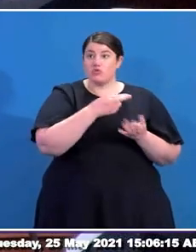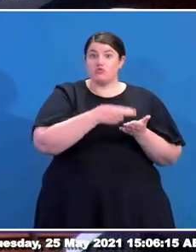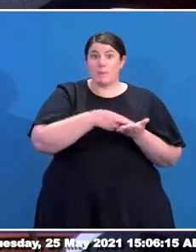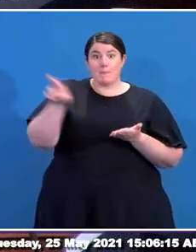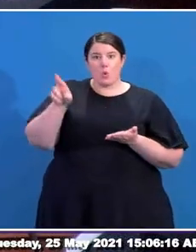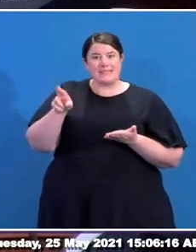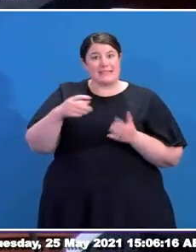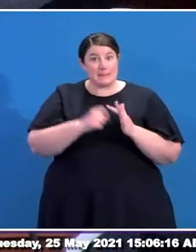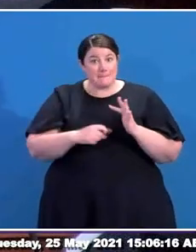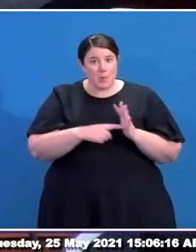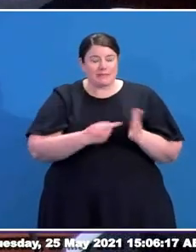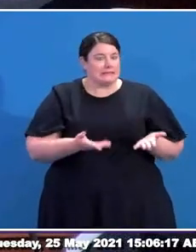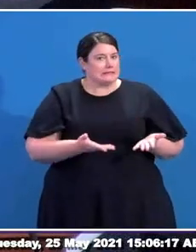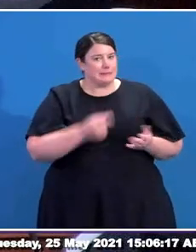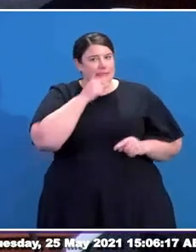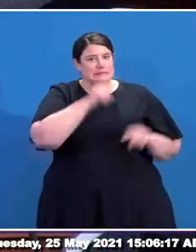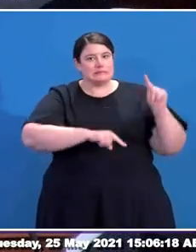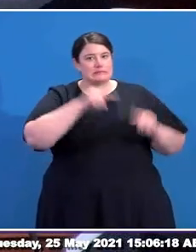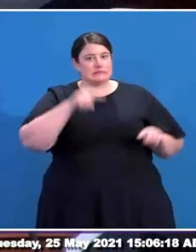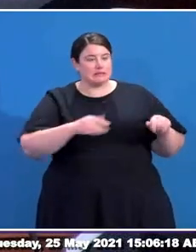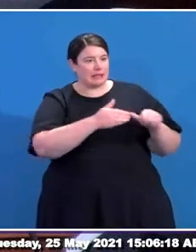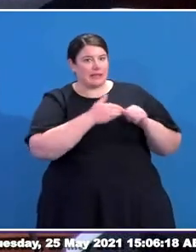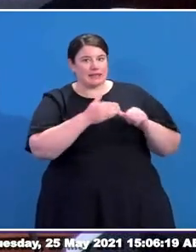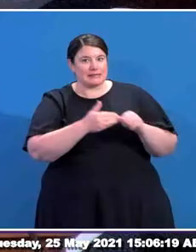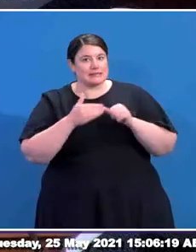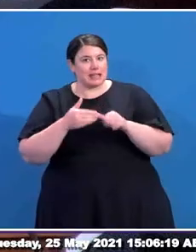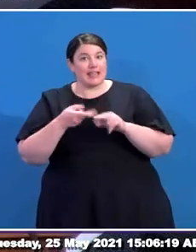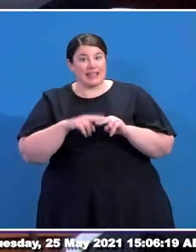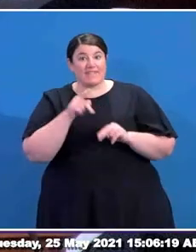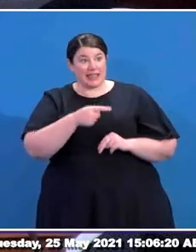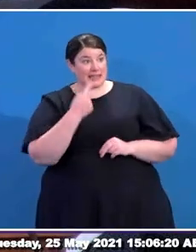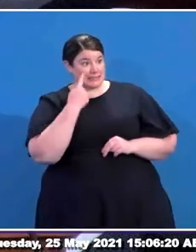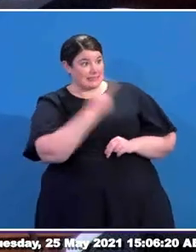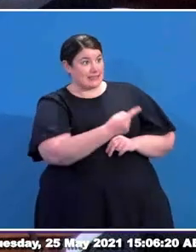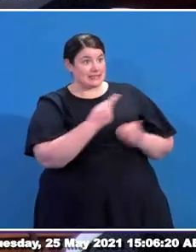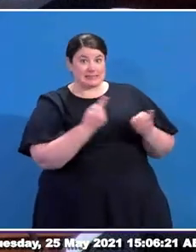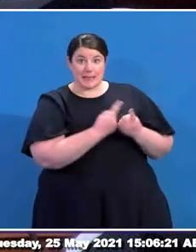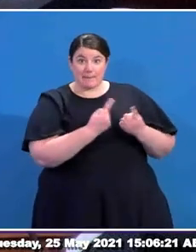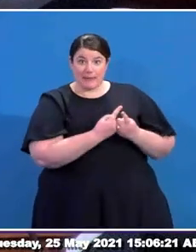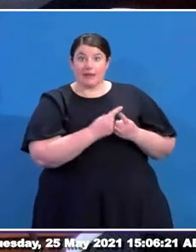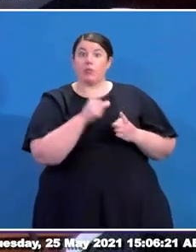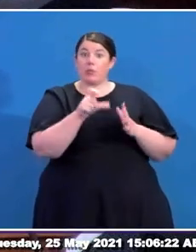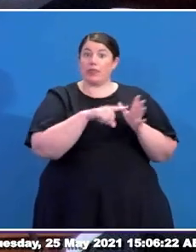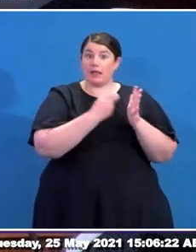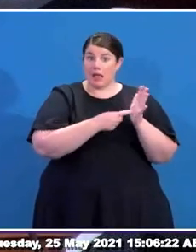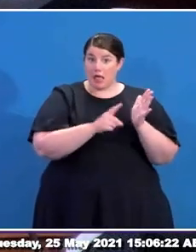their concerns in regard to incidents witnessed in relation to Carl and Chen.